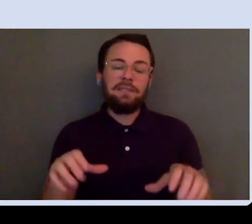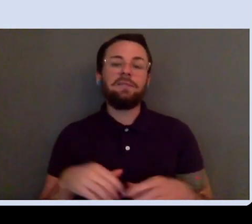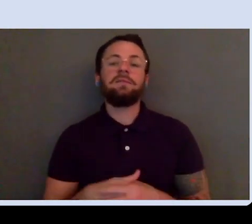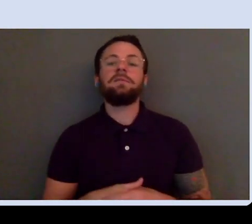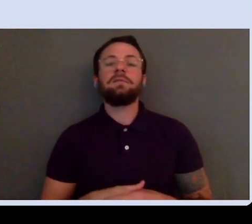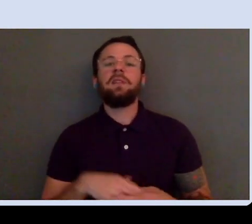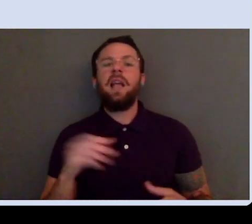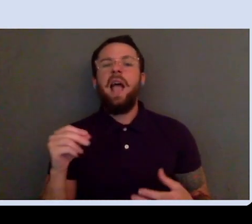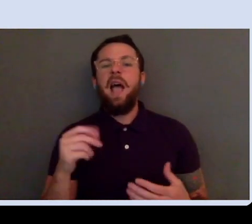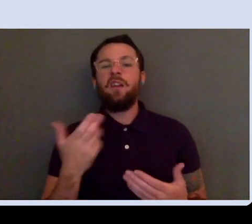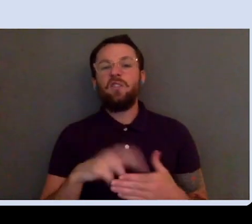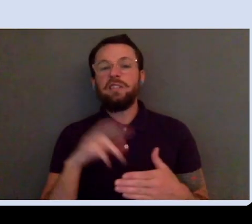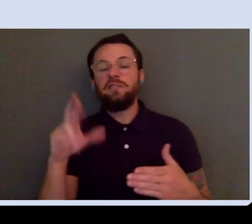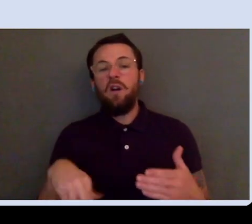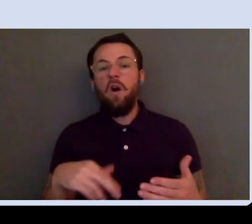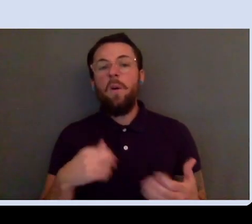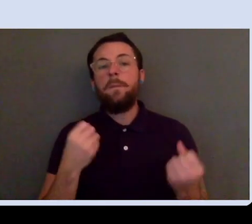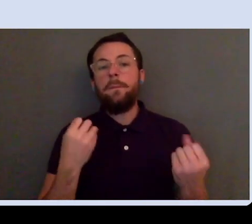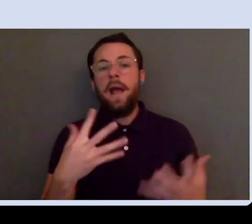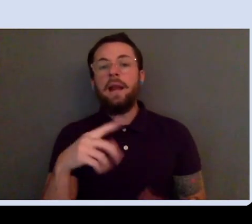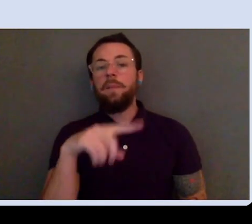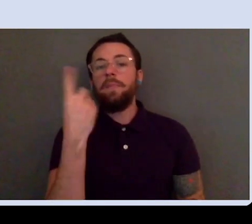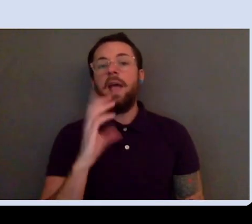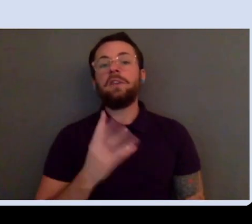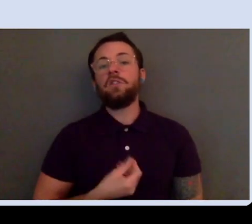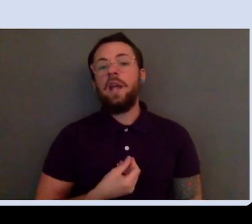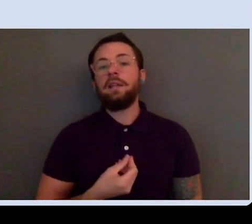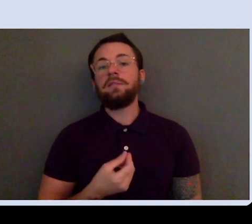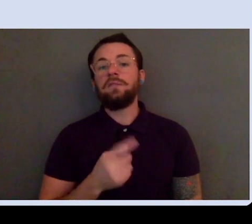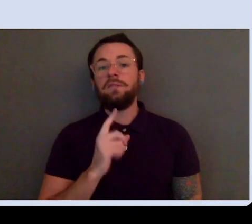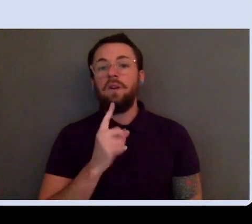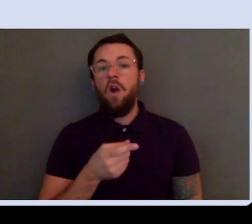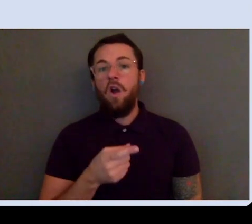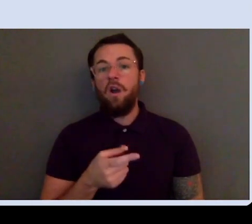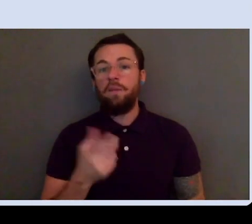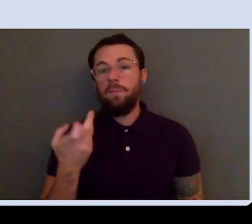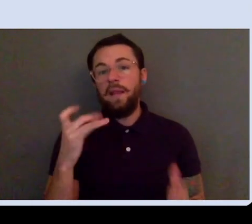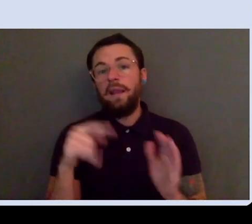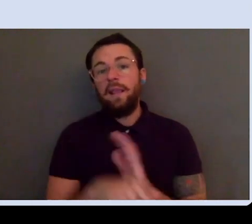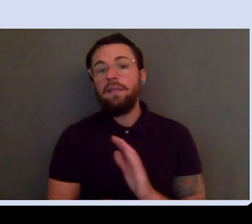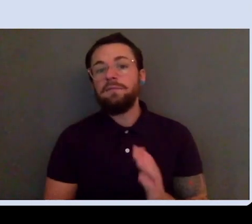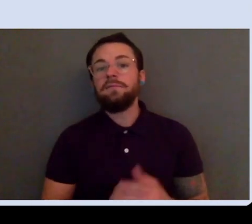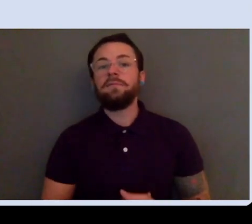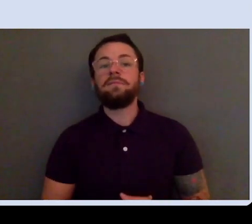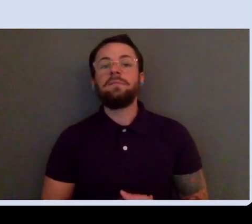to sex, drugs and alcohol to make it through and they're not necessarily safe for other activities either.